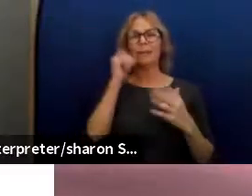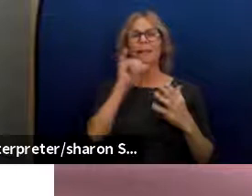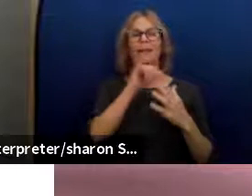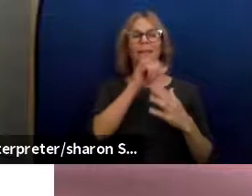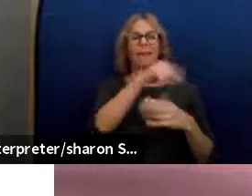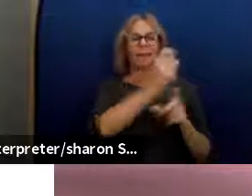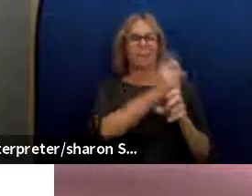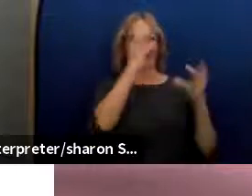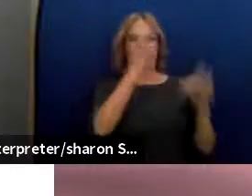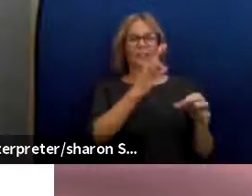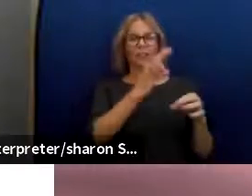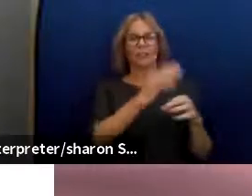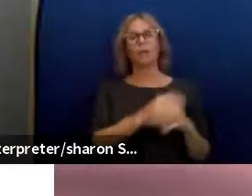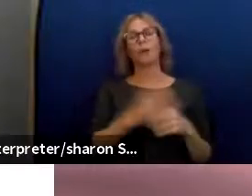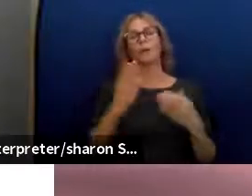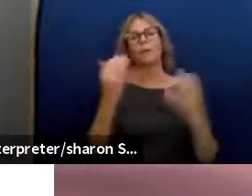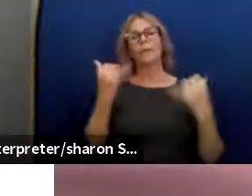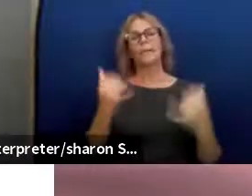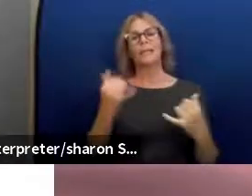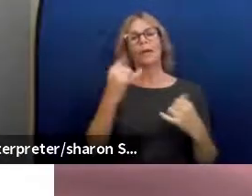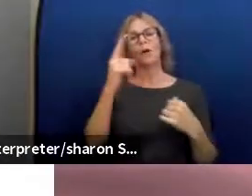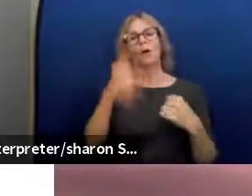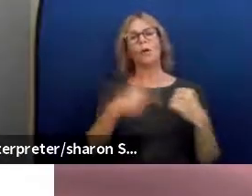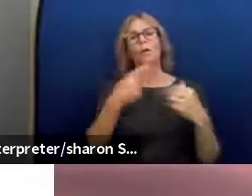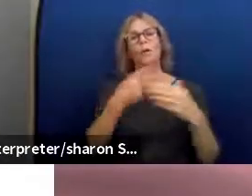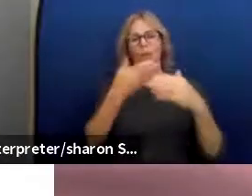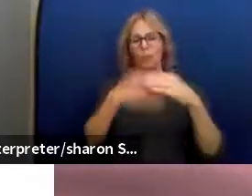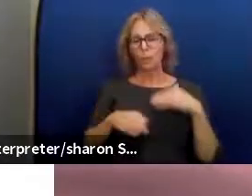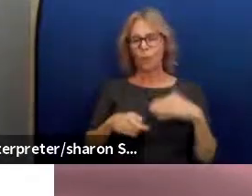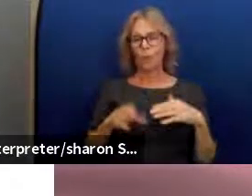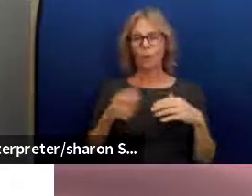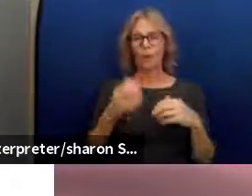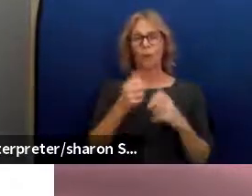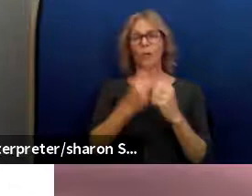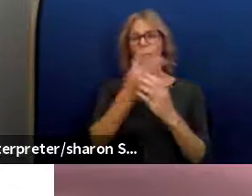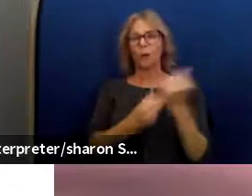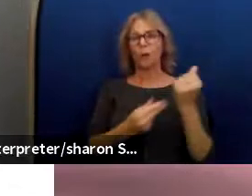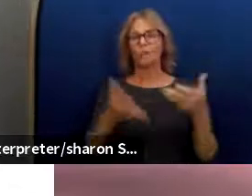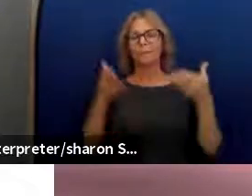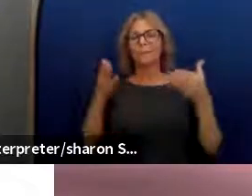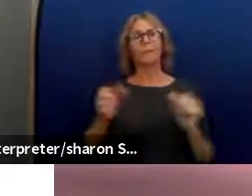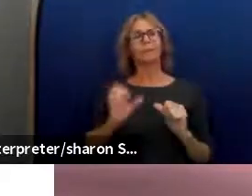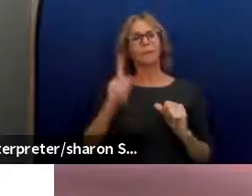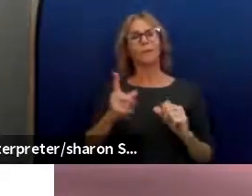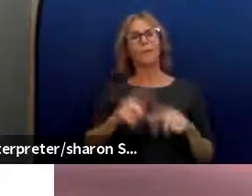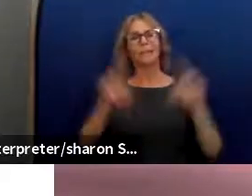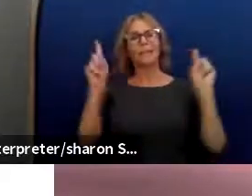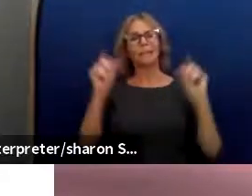recommended nowadays that when children are born intersex, just let them be, you know, it's okay to be different. Sexual orientation